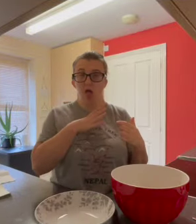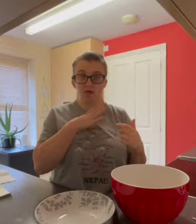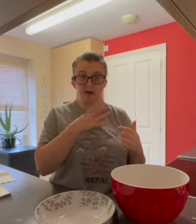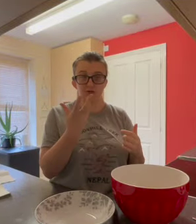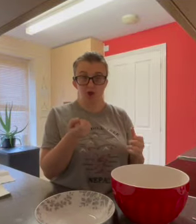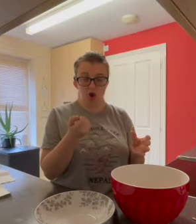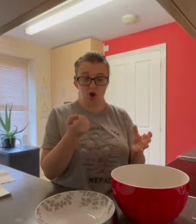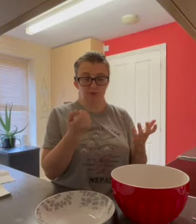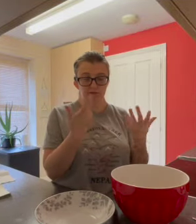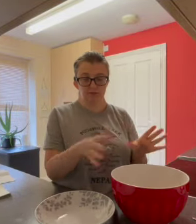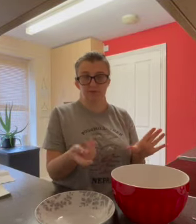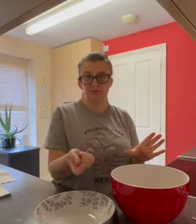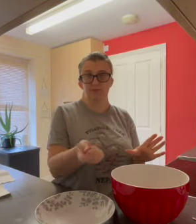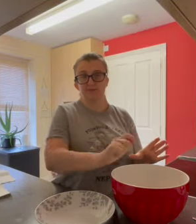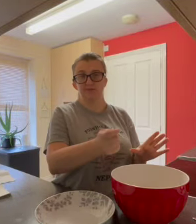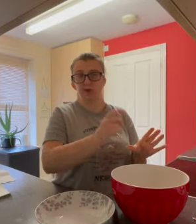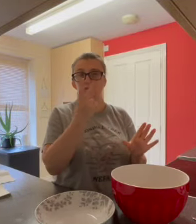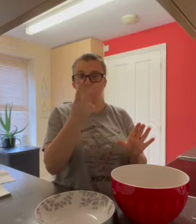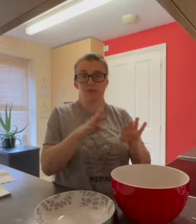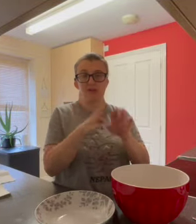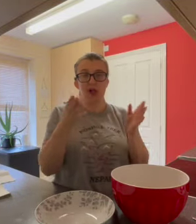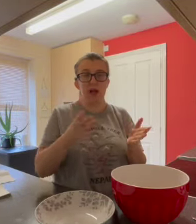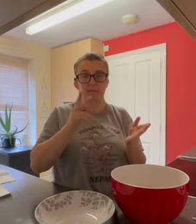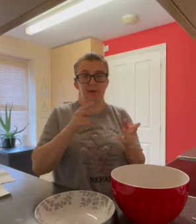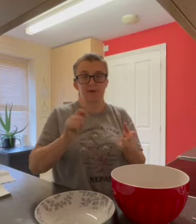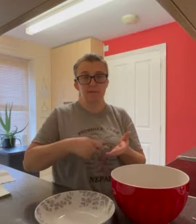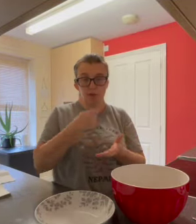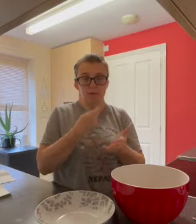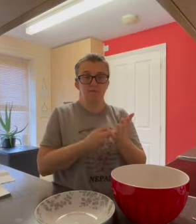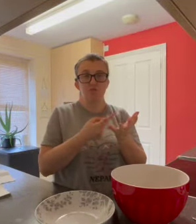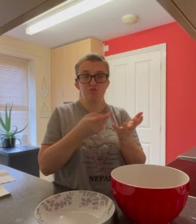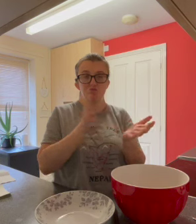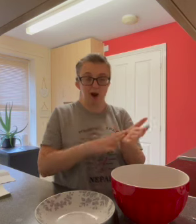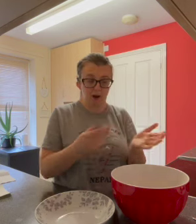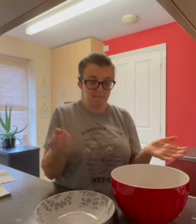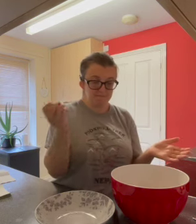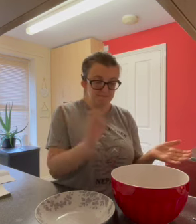I already added 2 Table Spoon of Rum to the bowl,